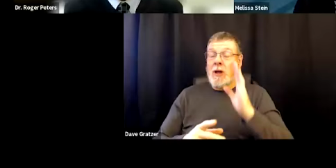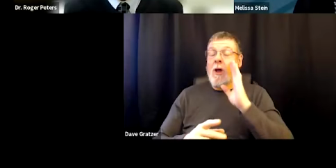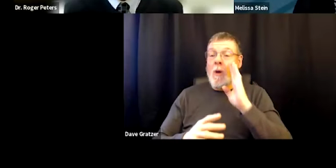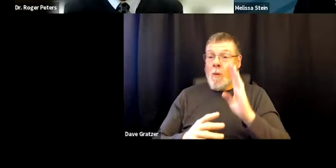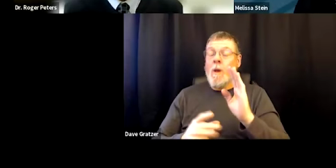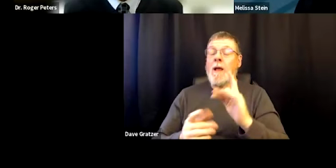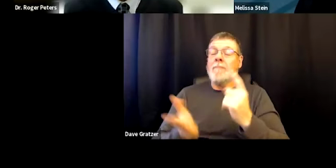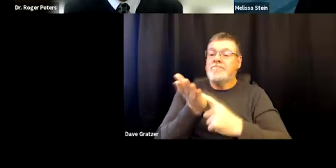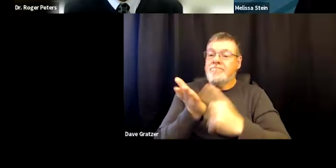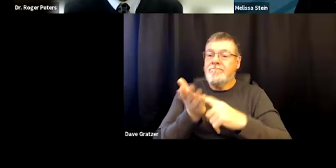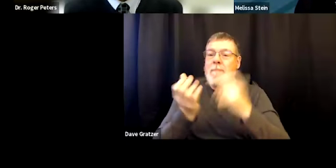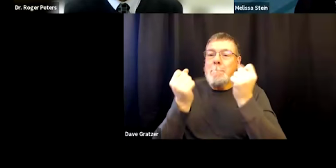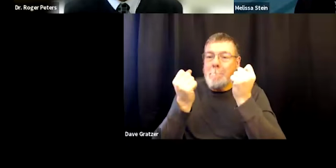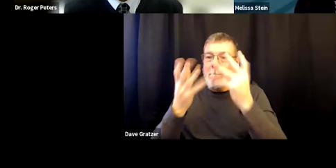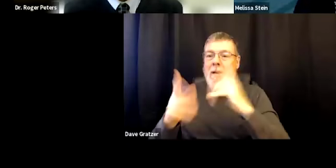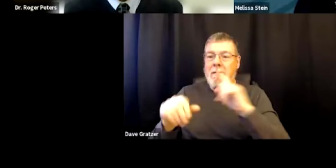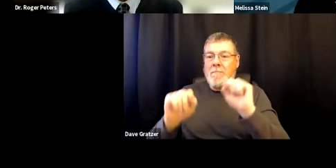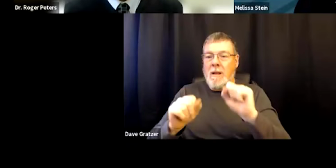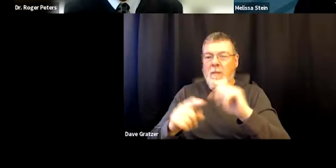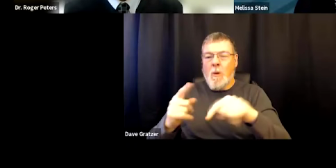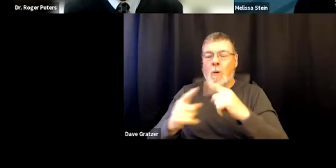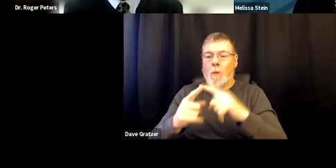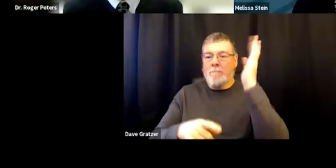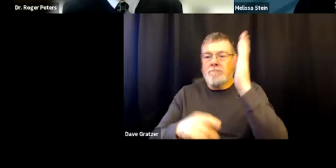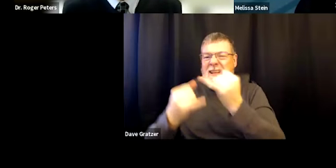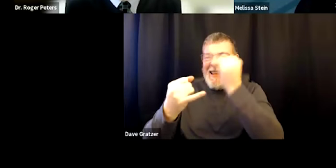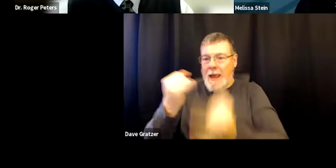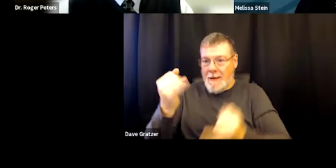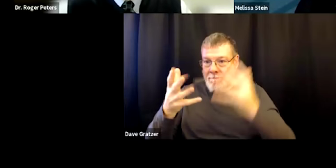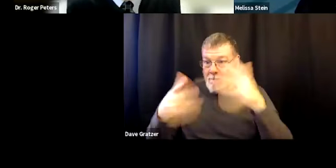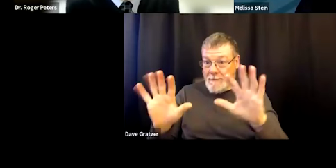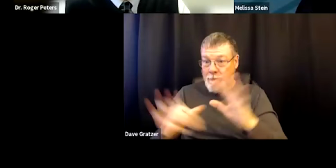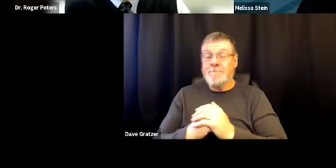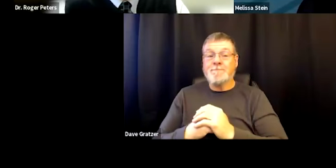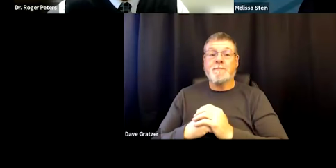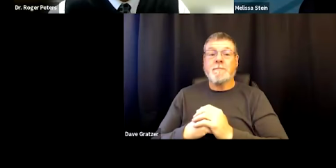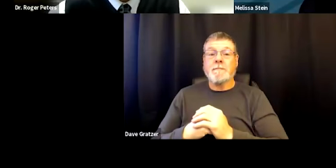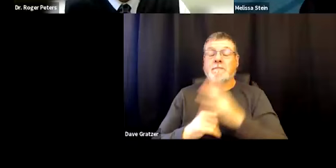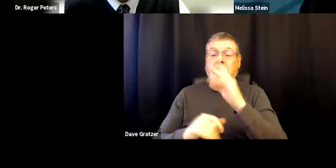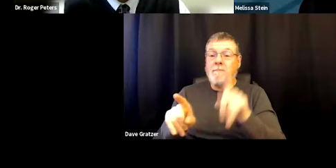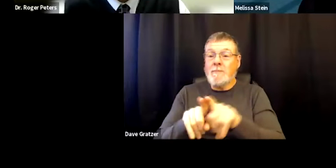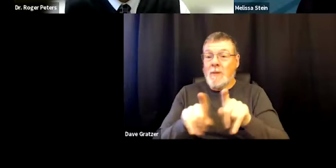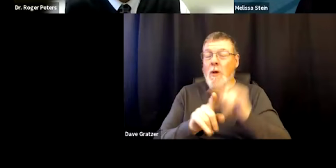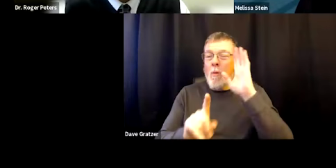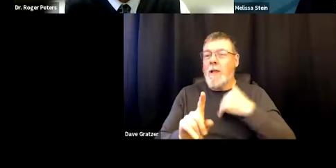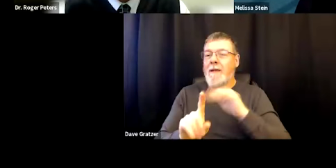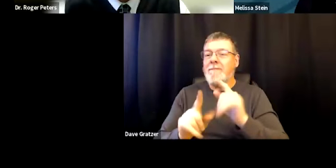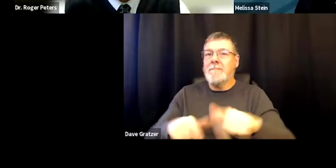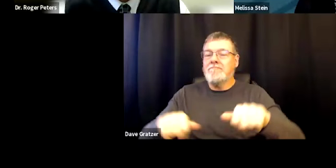of your questions as time permits at the end of the presentations. We'll also be conducting a couple of polls throughout this event.